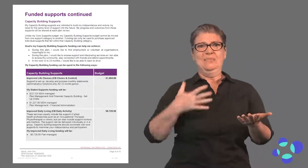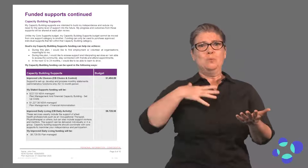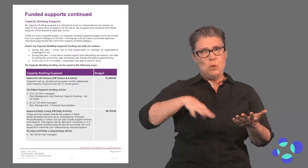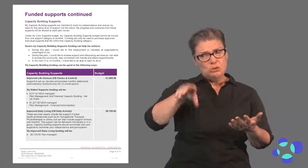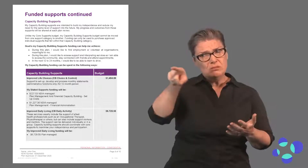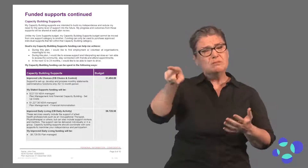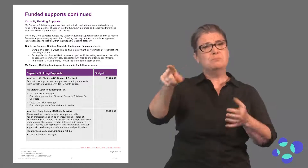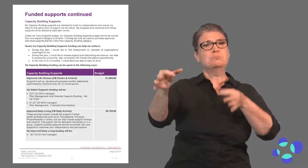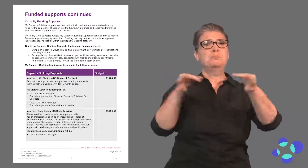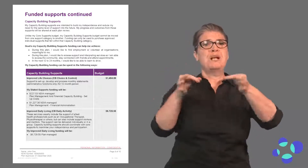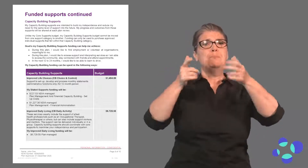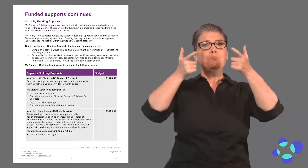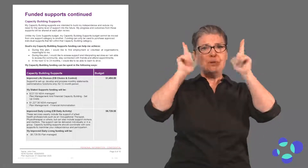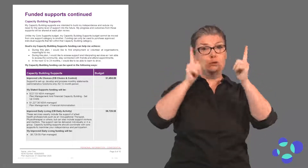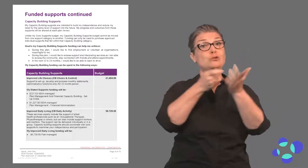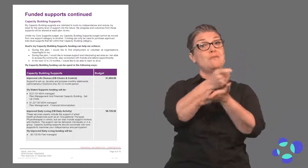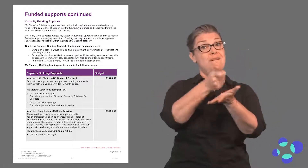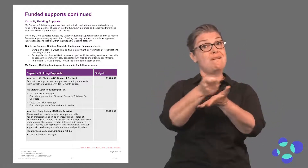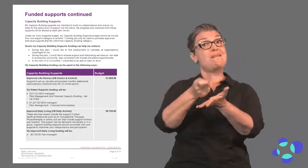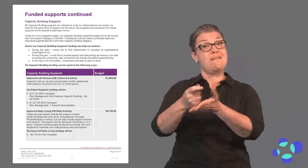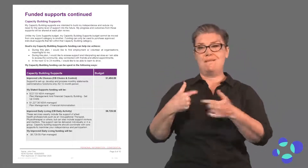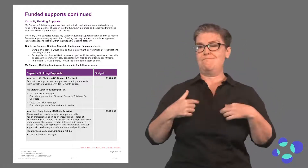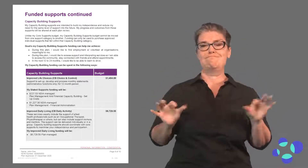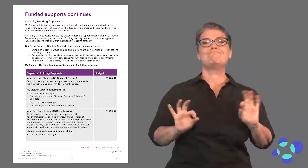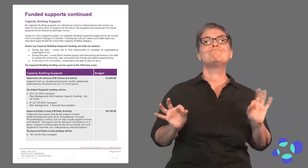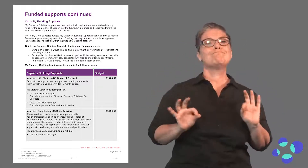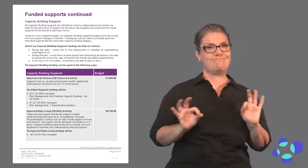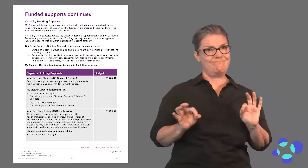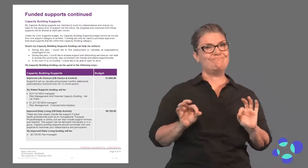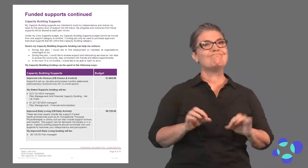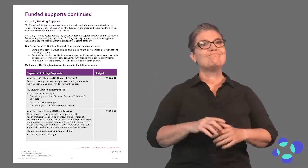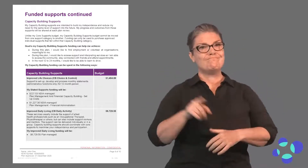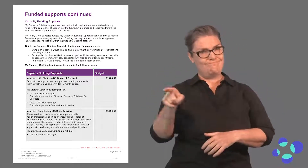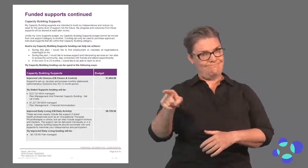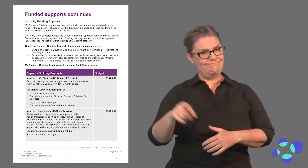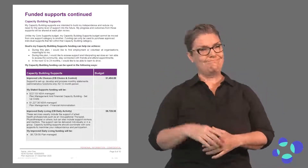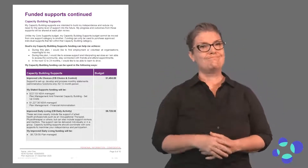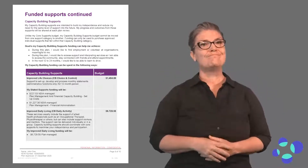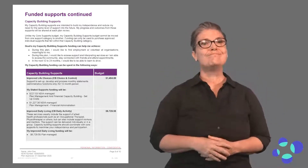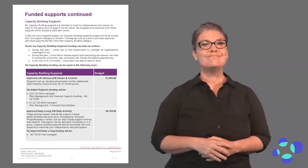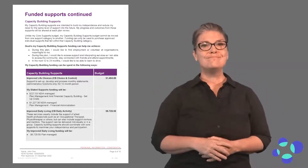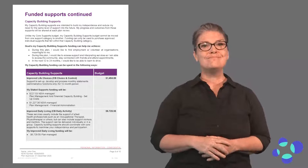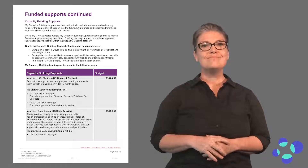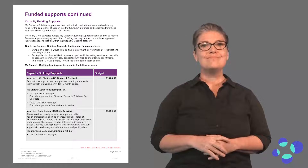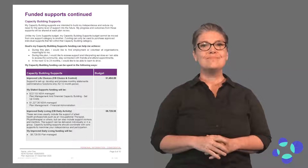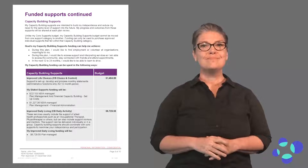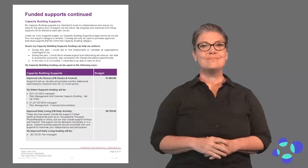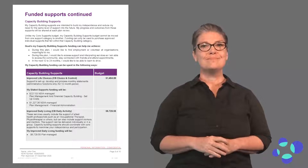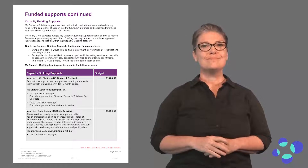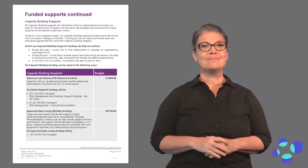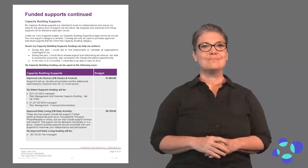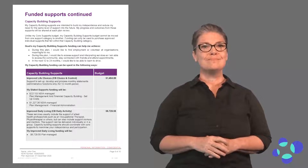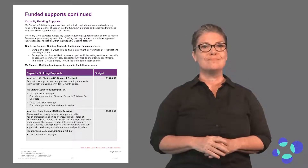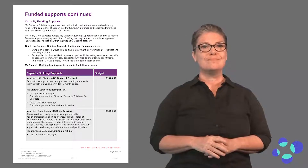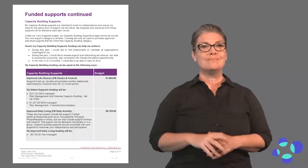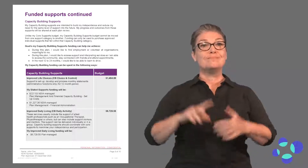pay and record funds for your plan - you want a plan manager to do that for you.